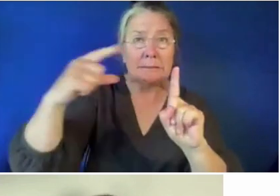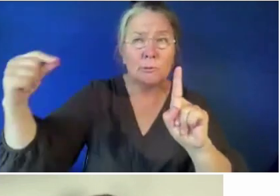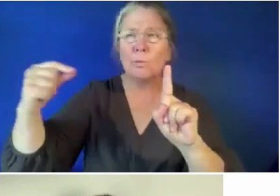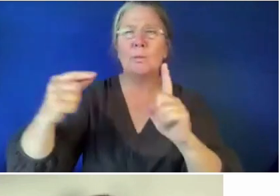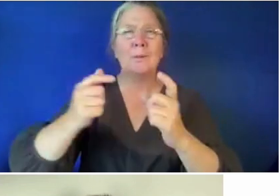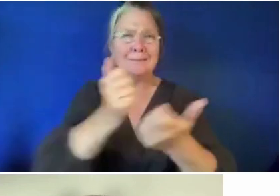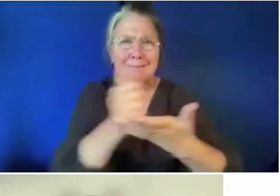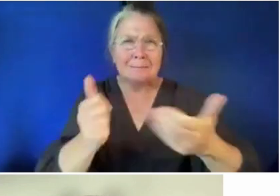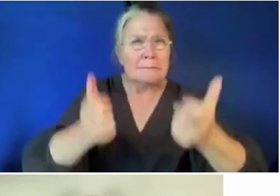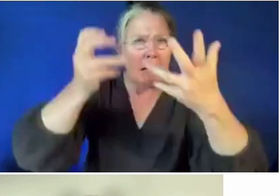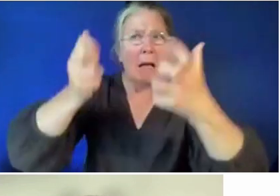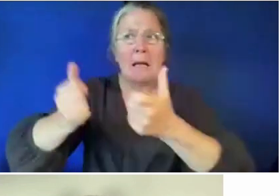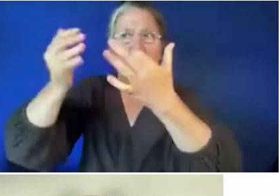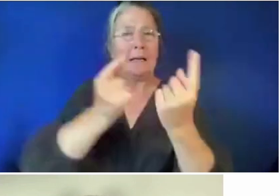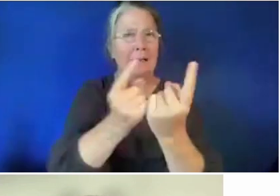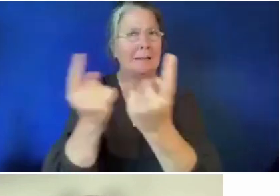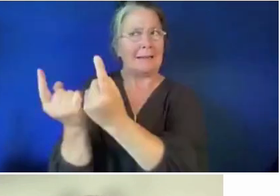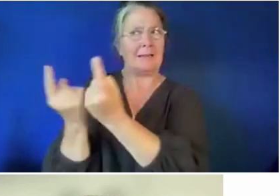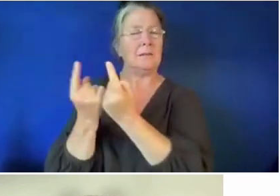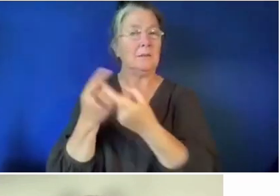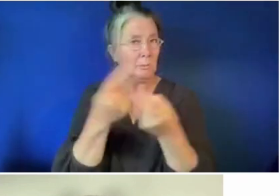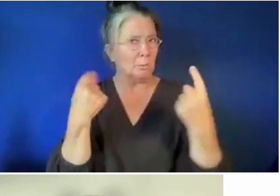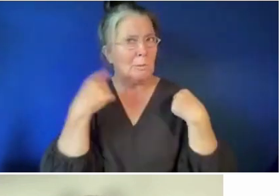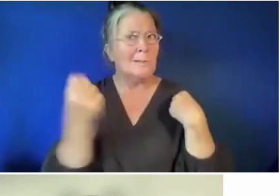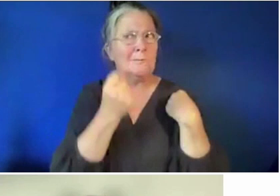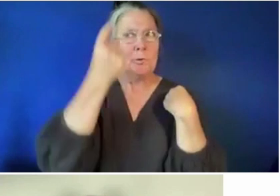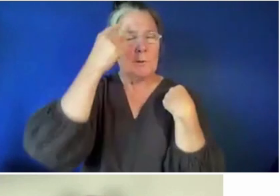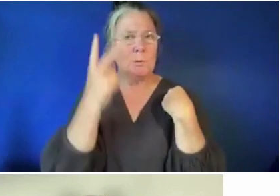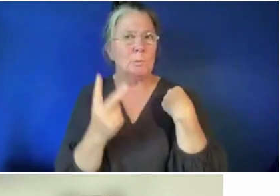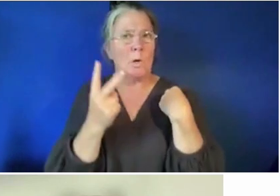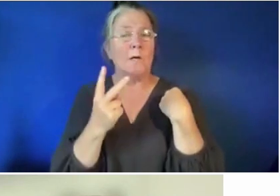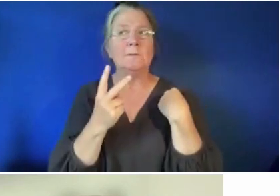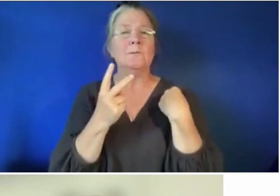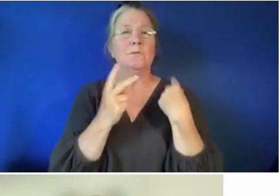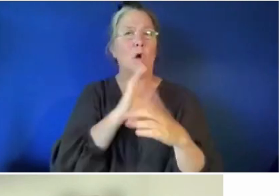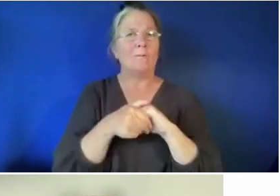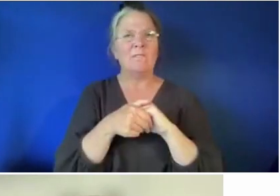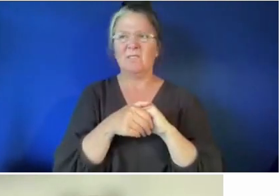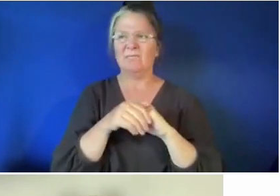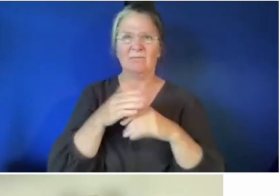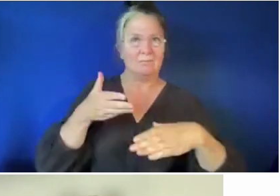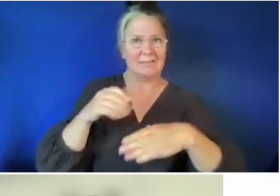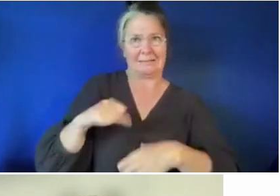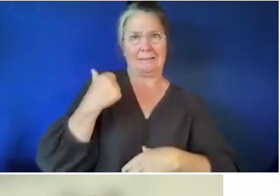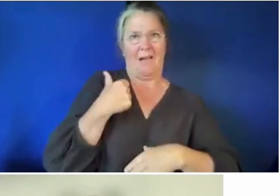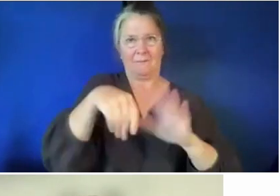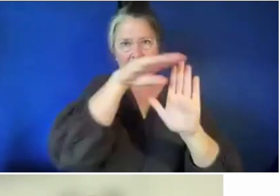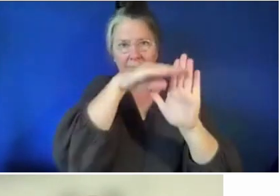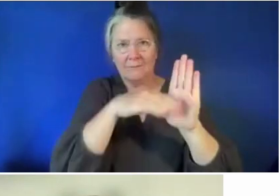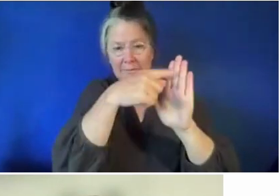So that's absolutely what we're going to have to think through as we go. But it might be time to dust off that PhD in physics, Sam.